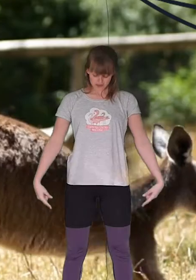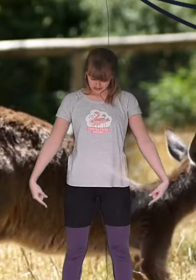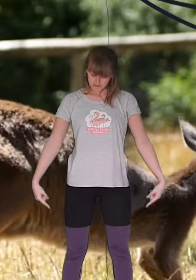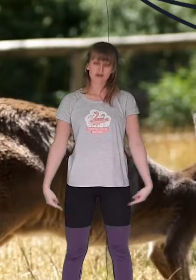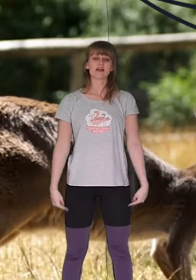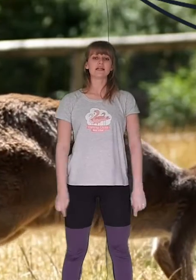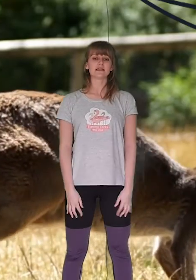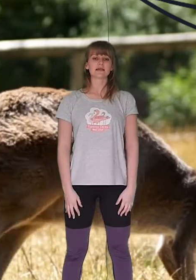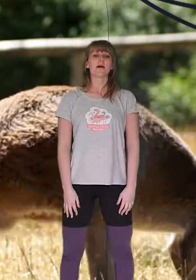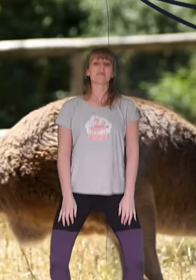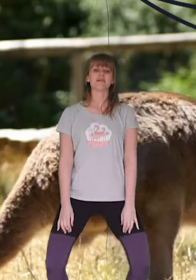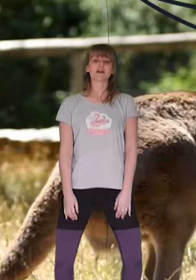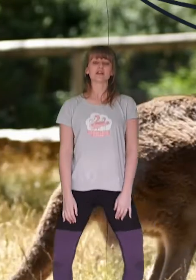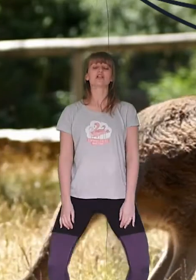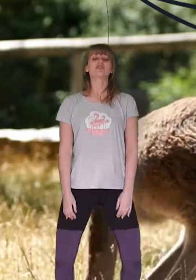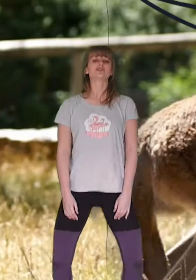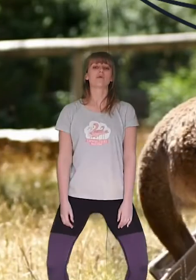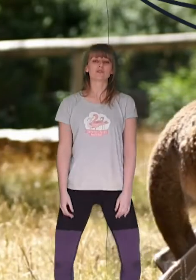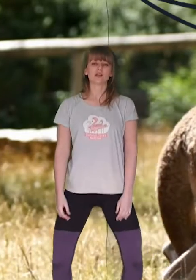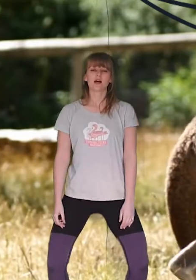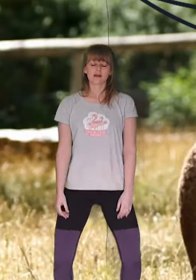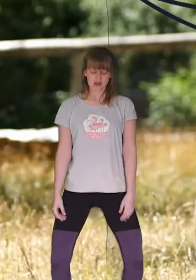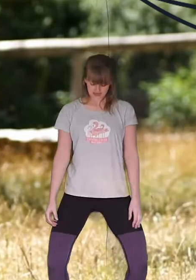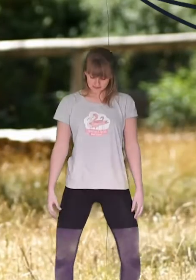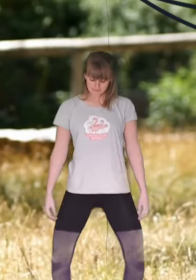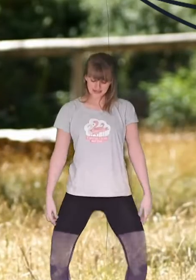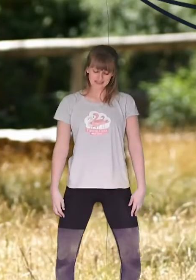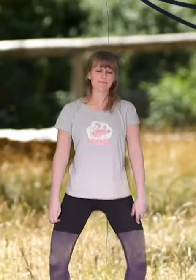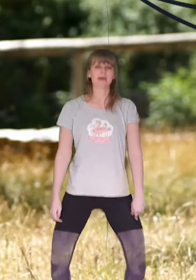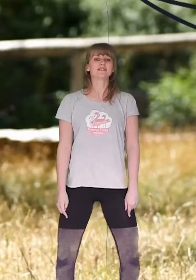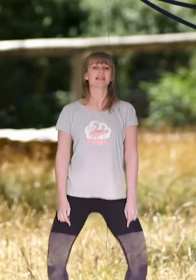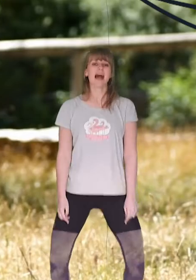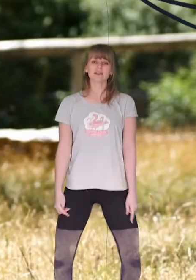to think about our knees being very soft, nice and bendy and bouncy. Have a